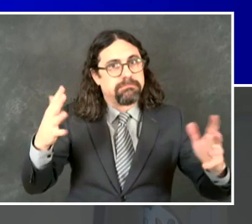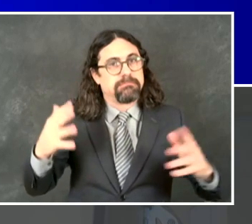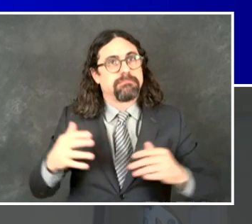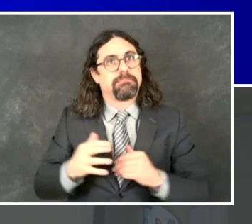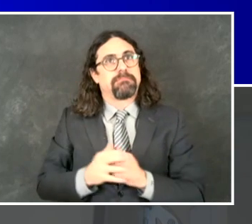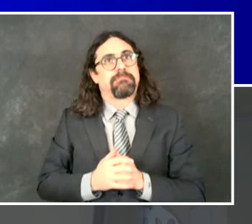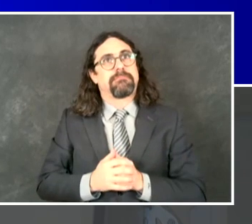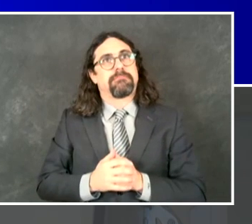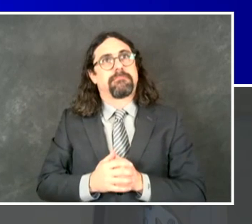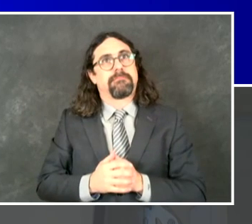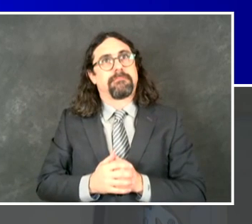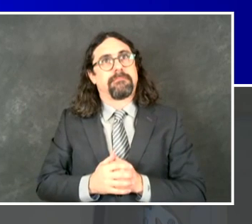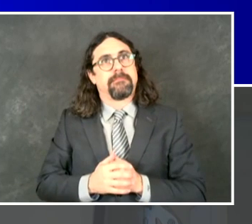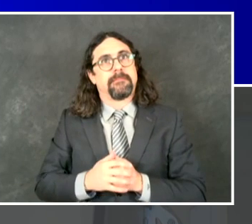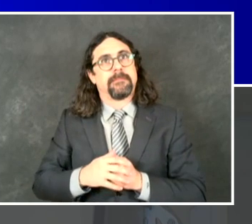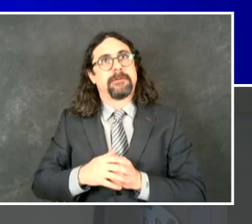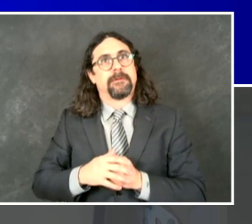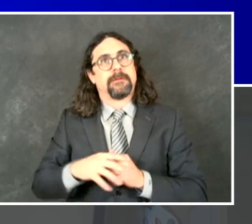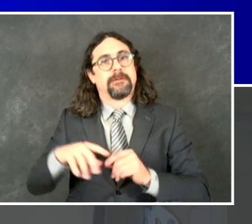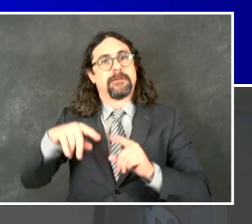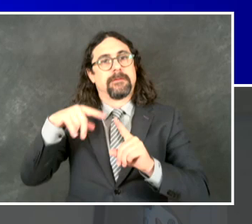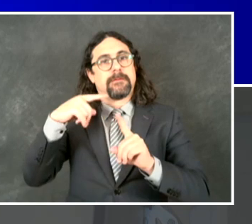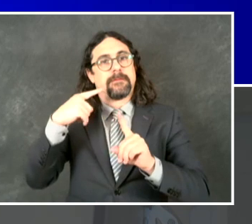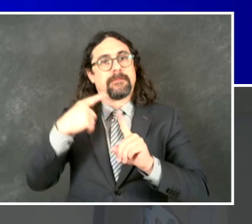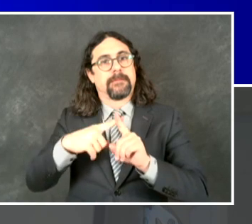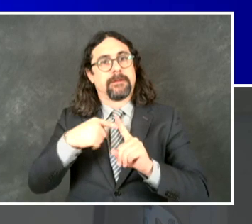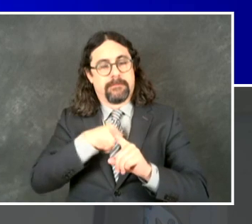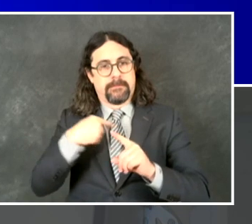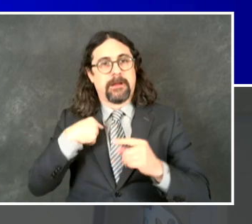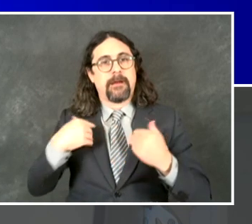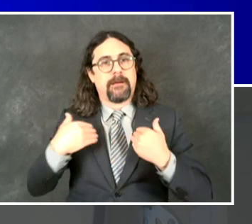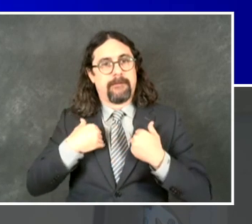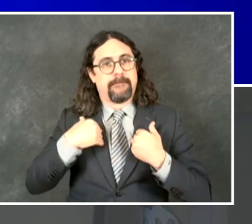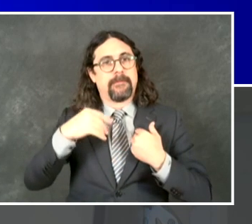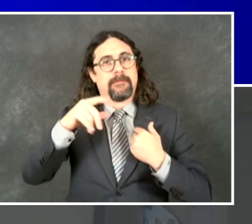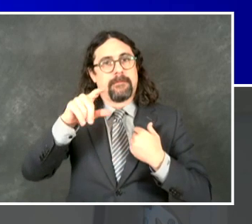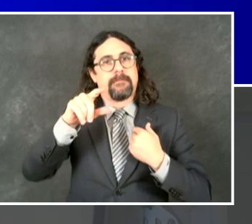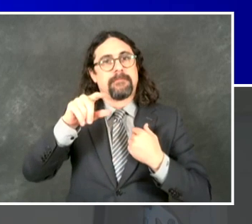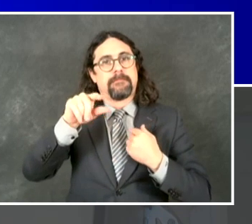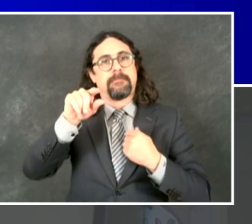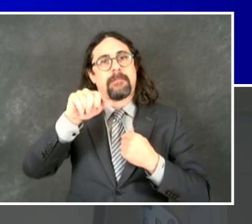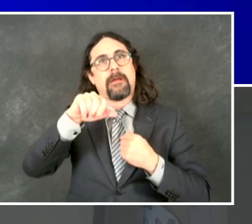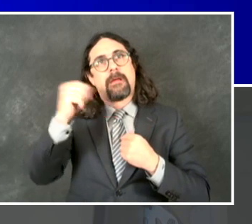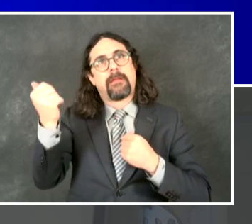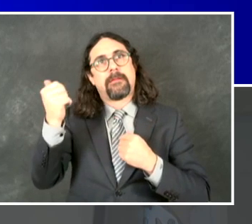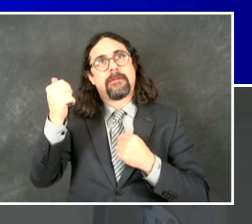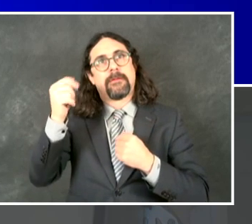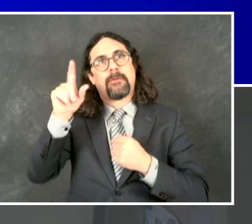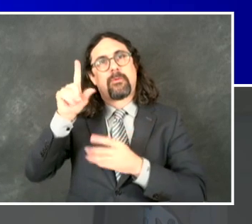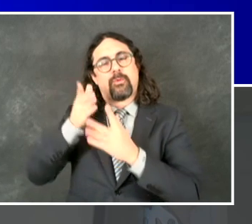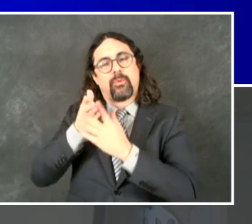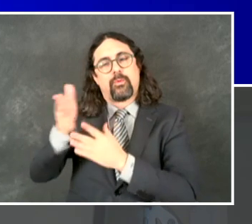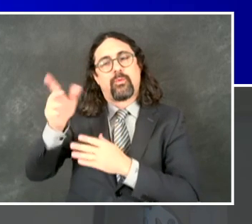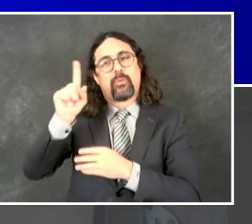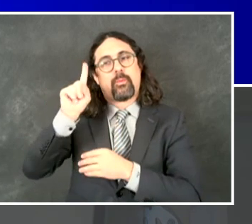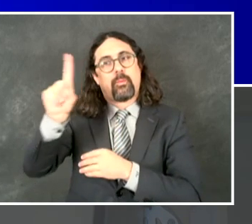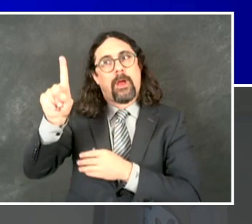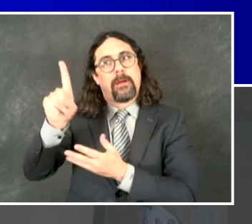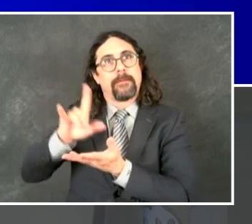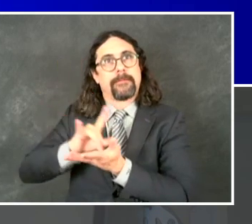AND 120 MORE AT THE SITES WE'VE SPONSORED WITH THE HEALTH CARE WORKERS UNION AND ONE MEDICAL. THAT NUMBER IS